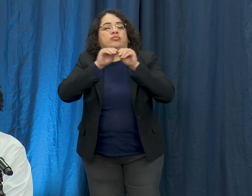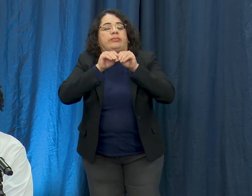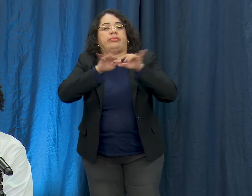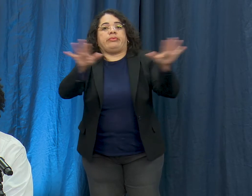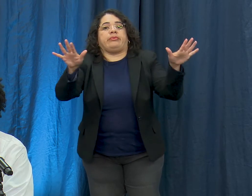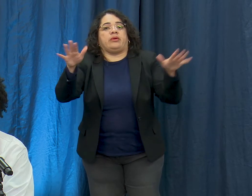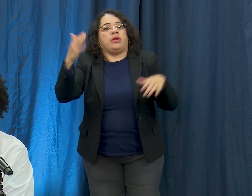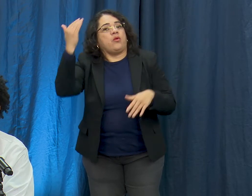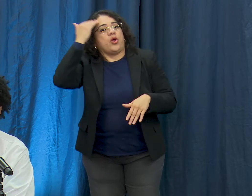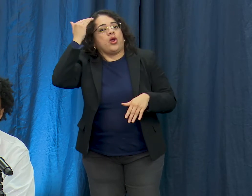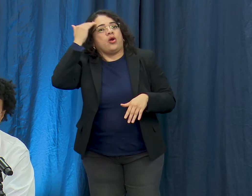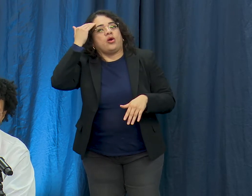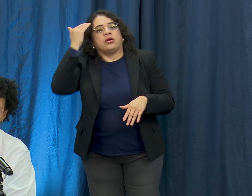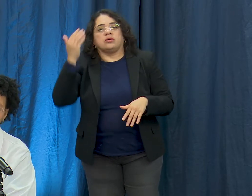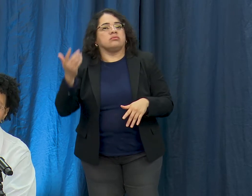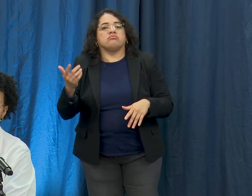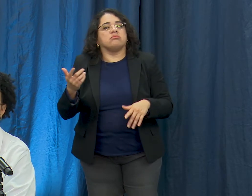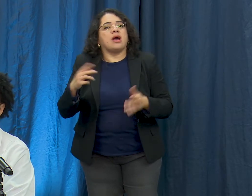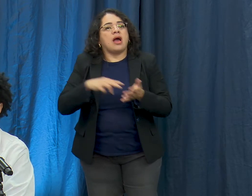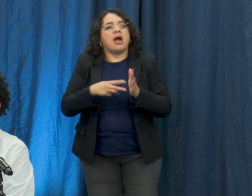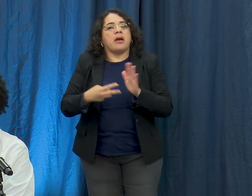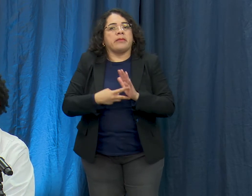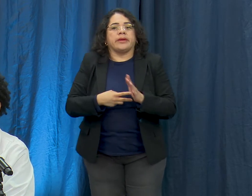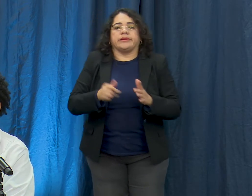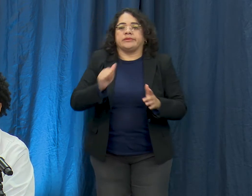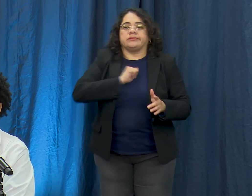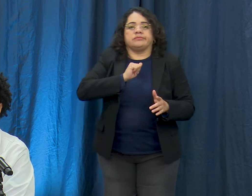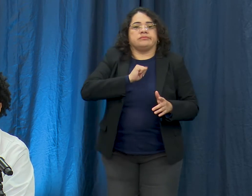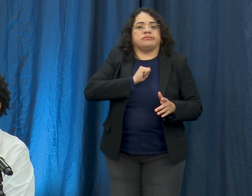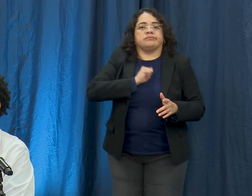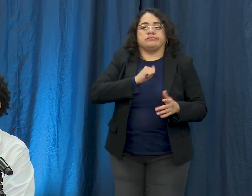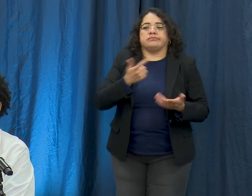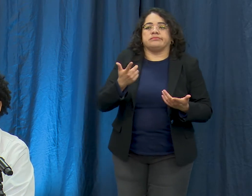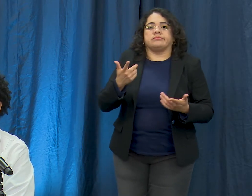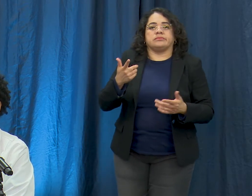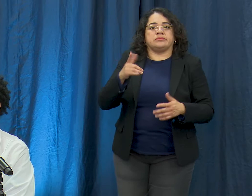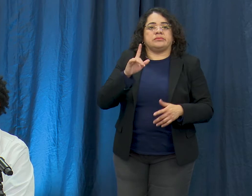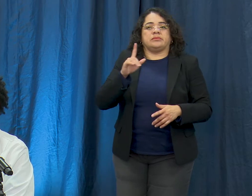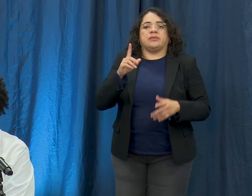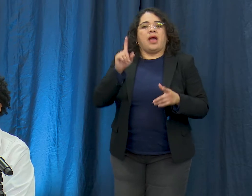would have to have known people who are infected stand somewhere and breathe and